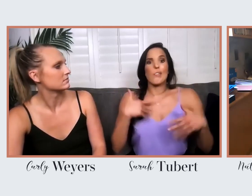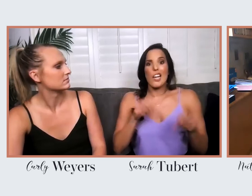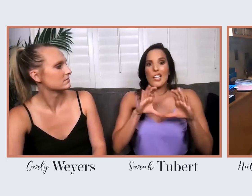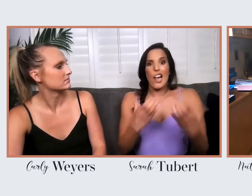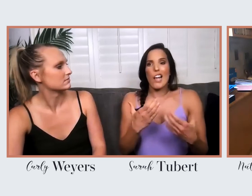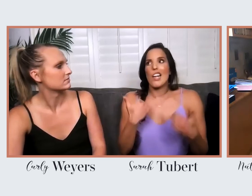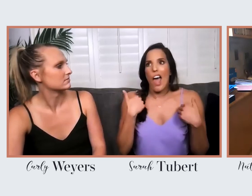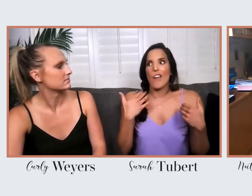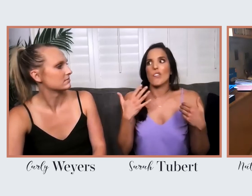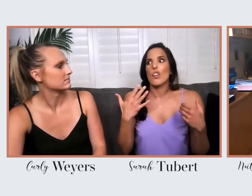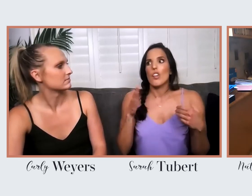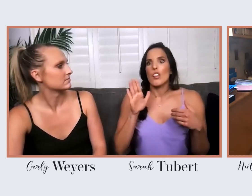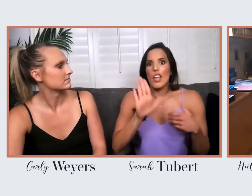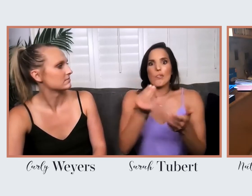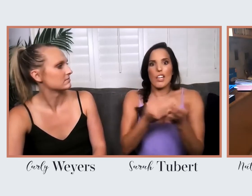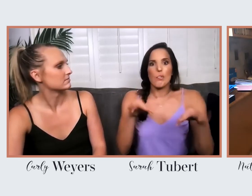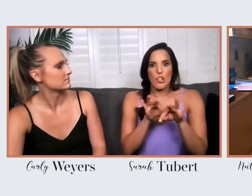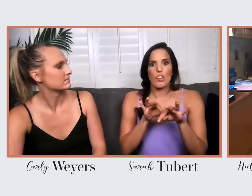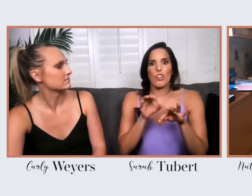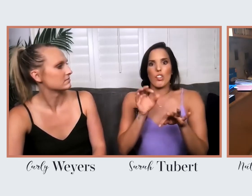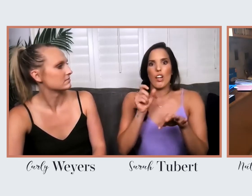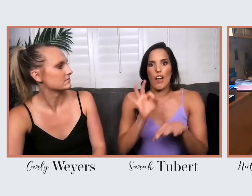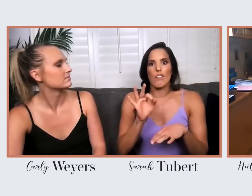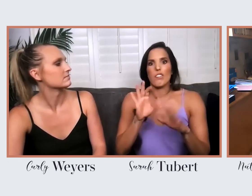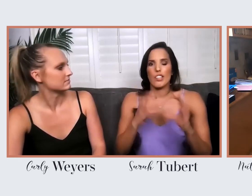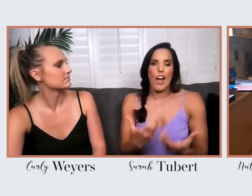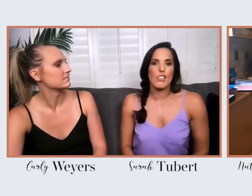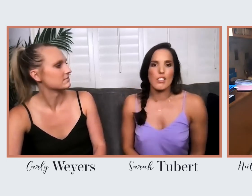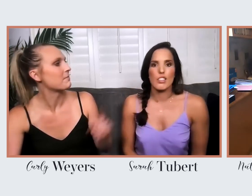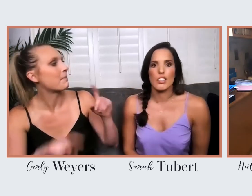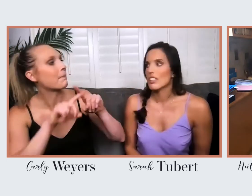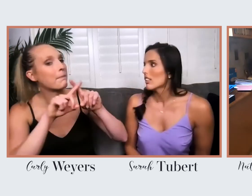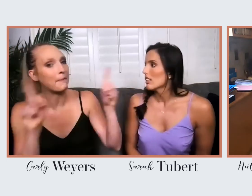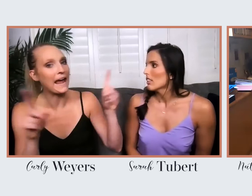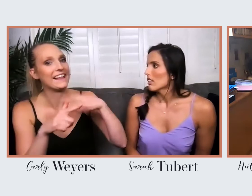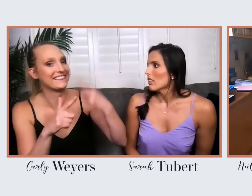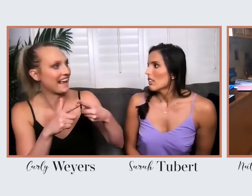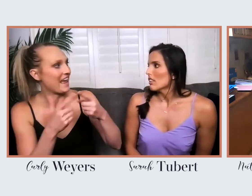I'm taking a class and have their money worth of the class. Wow.